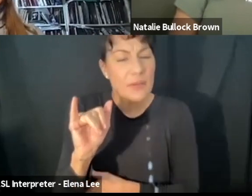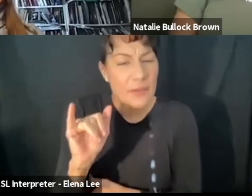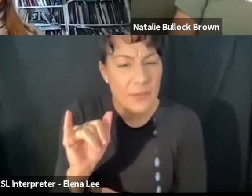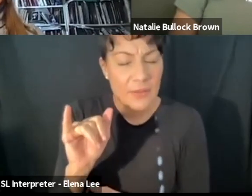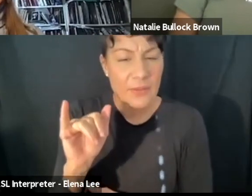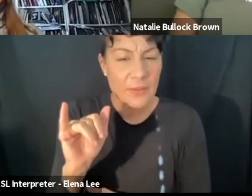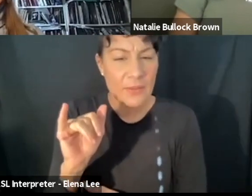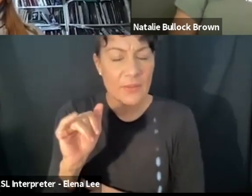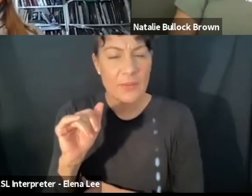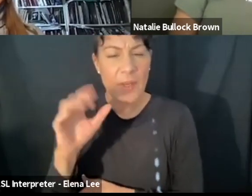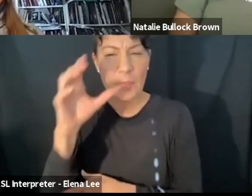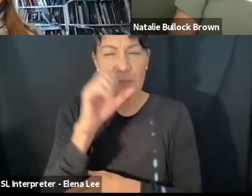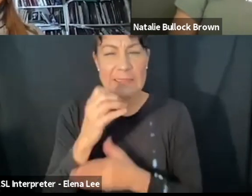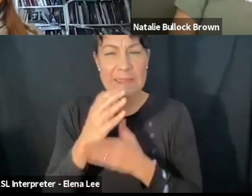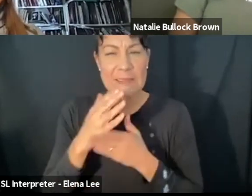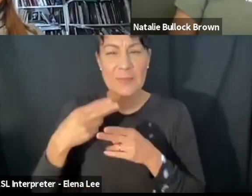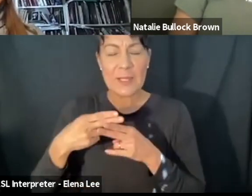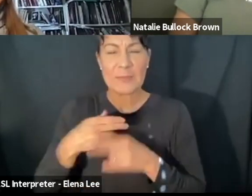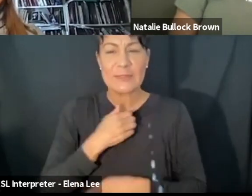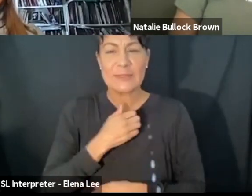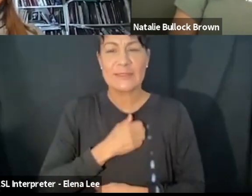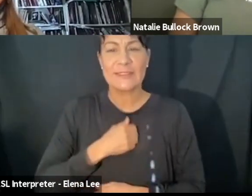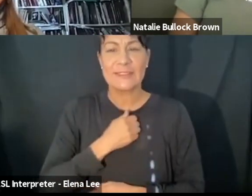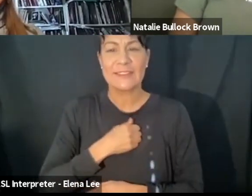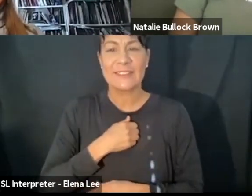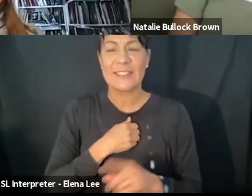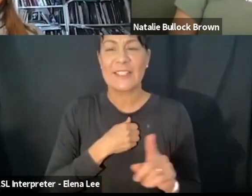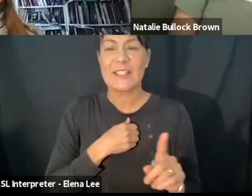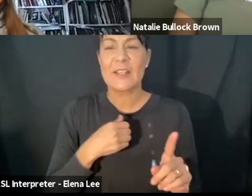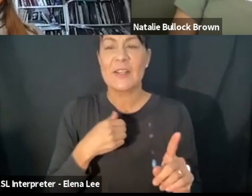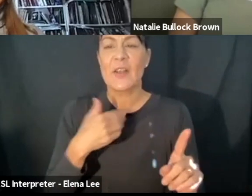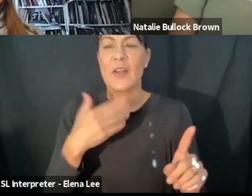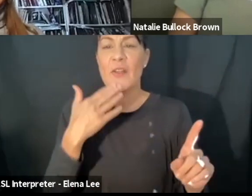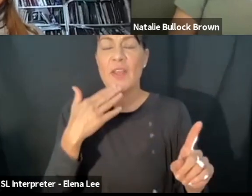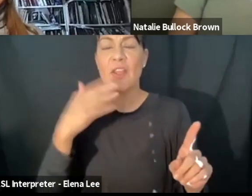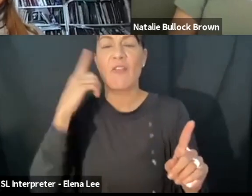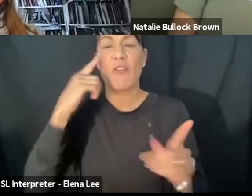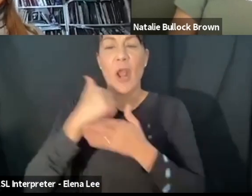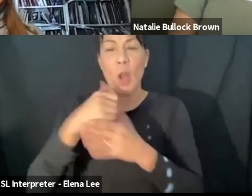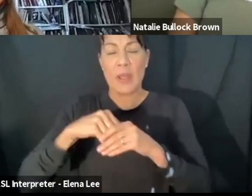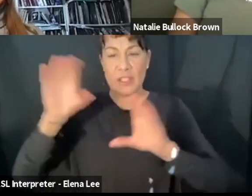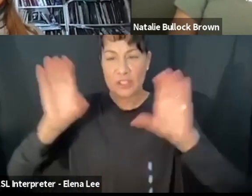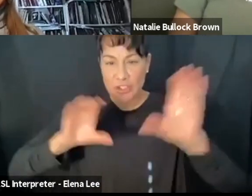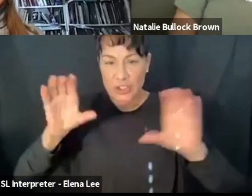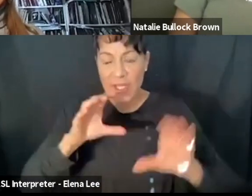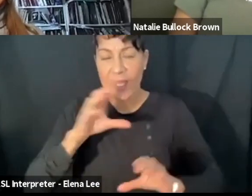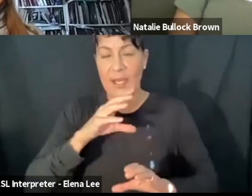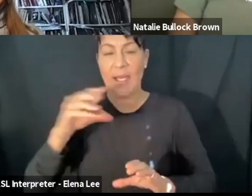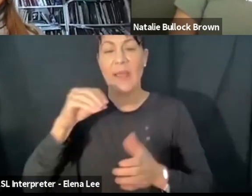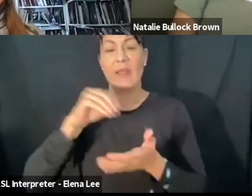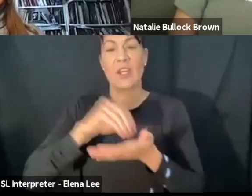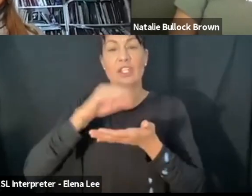And thank you also for Sonya Childress for helping out in the chat, another member of the Documentary Accountability Working Group.